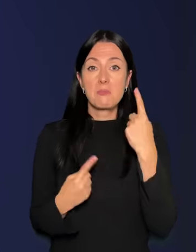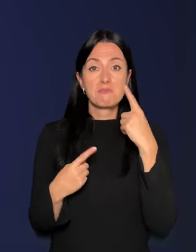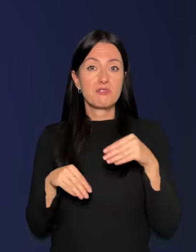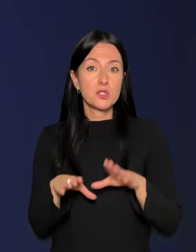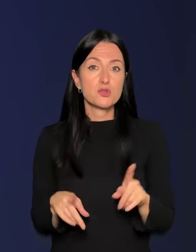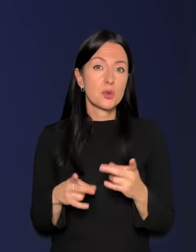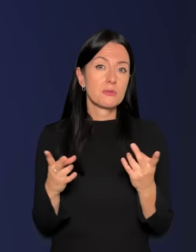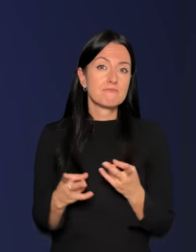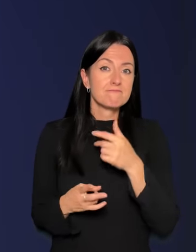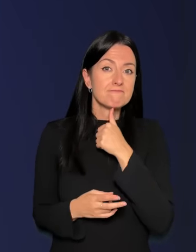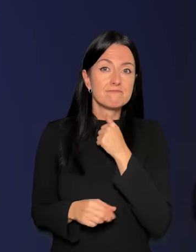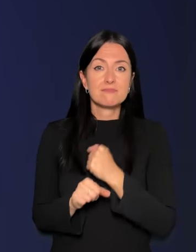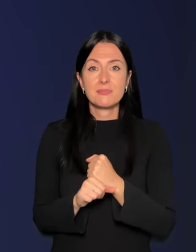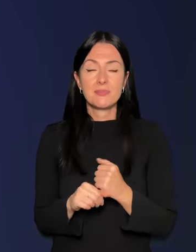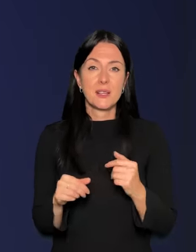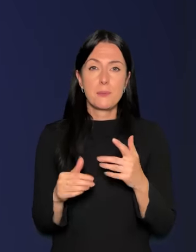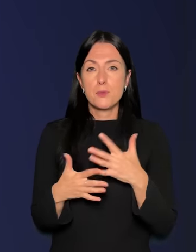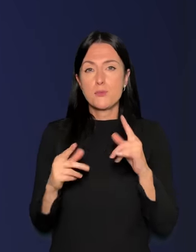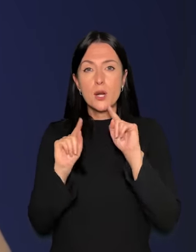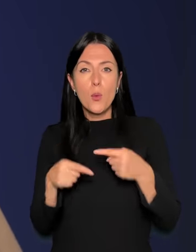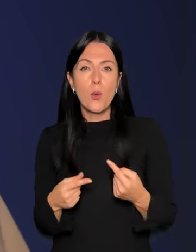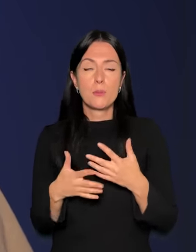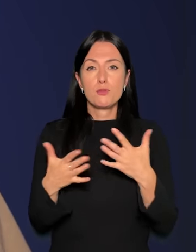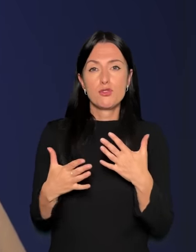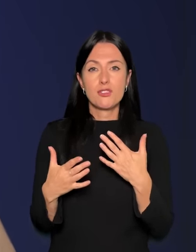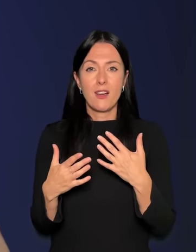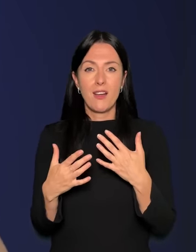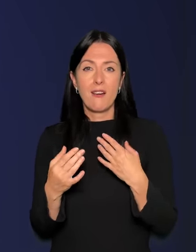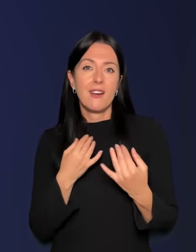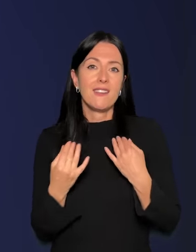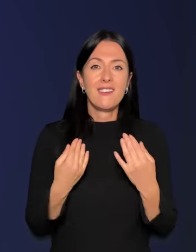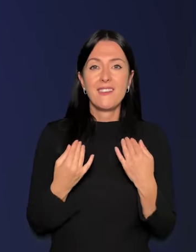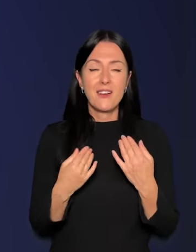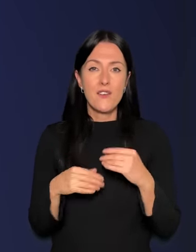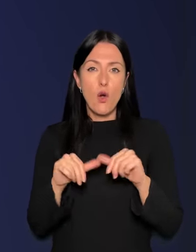Later, I decided to try making a more fun, conversational format.